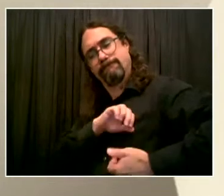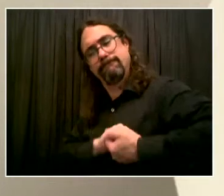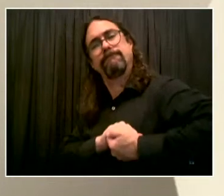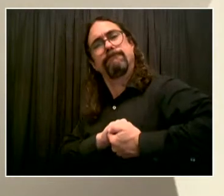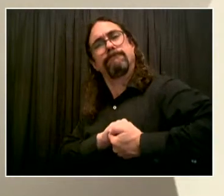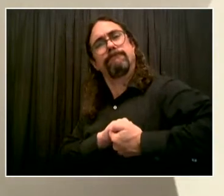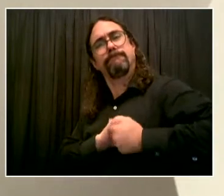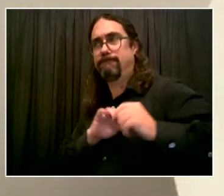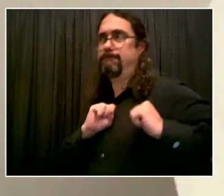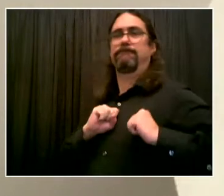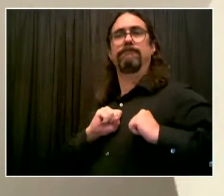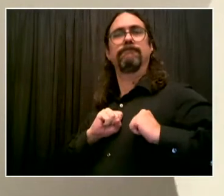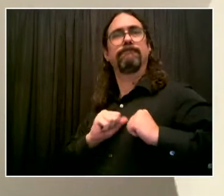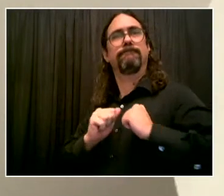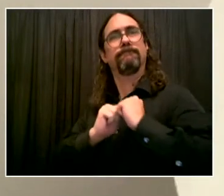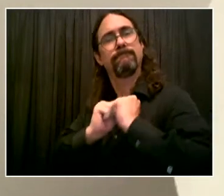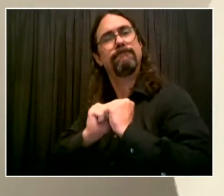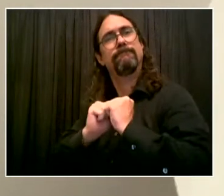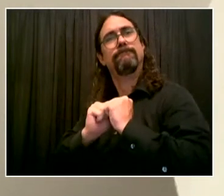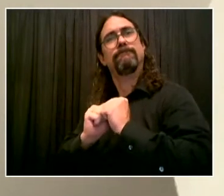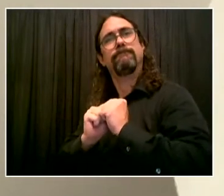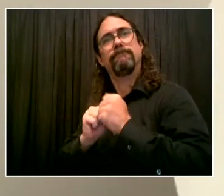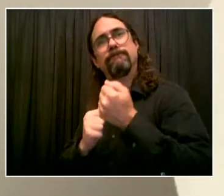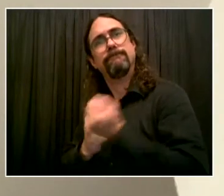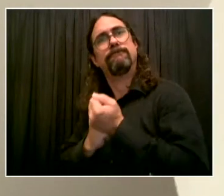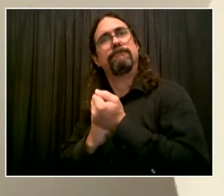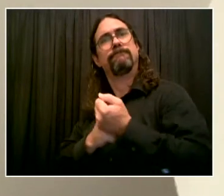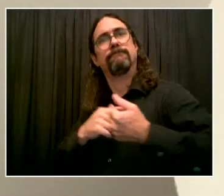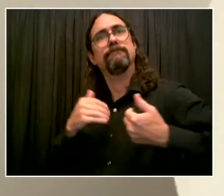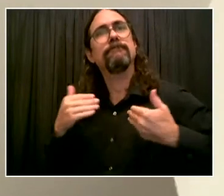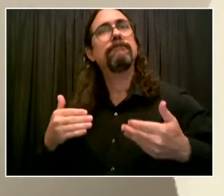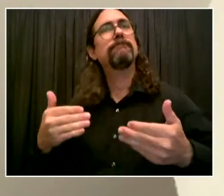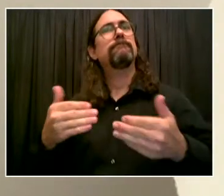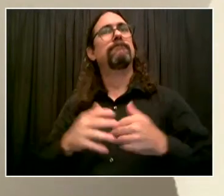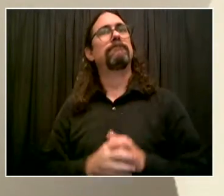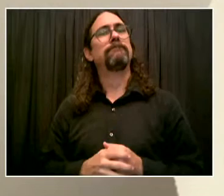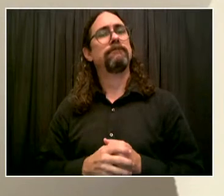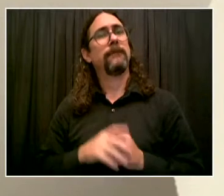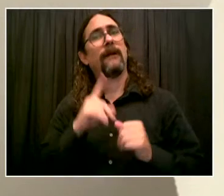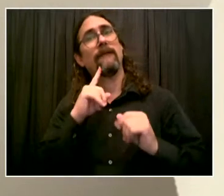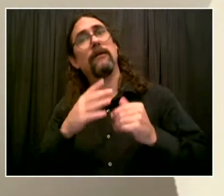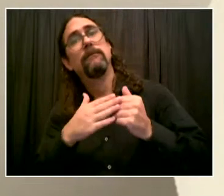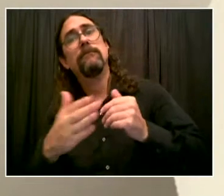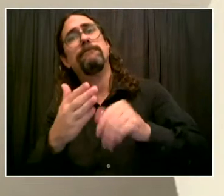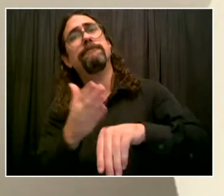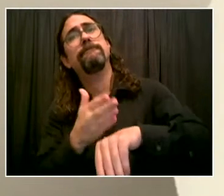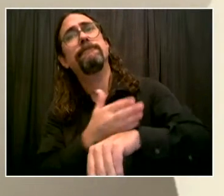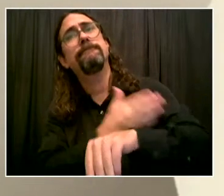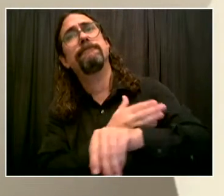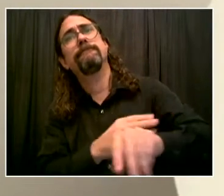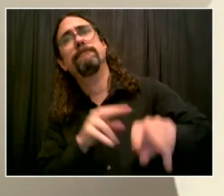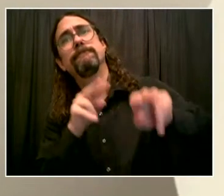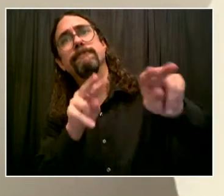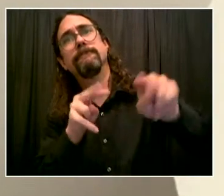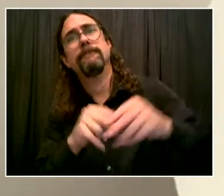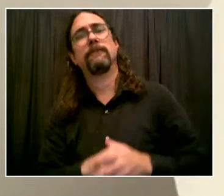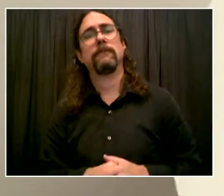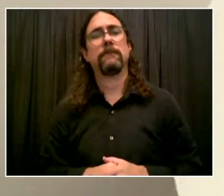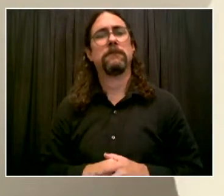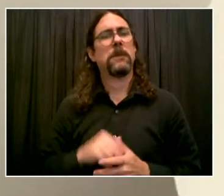CONTINUE TO NEED US AS WE GET INTO OTHER PHASES OF THIS PANDEMIC.